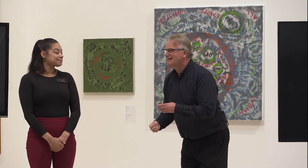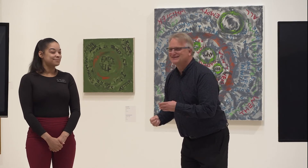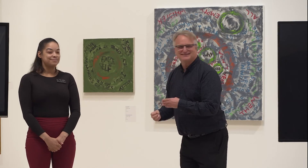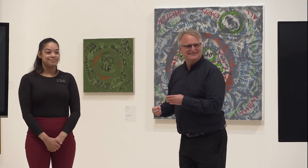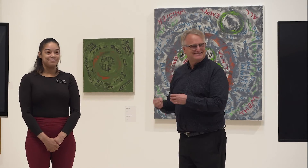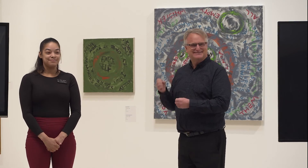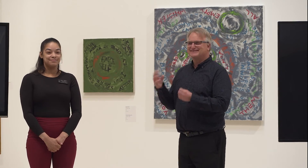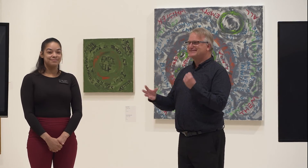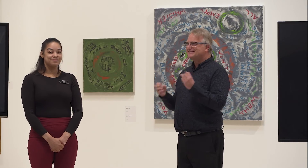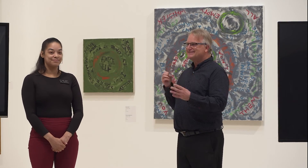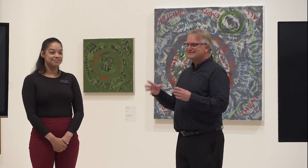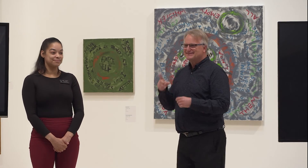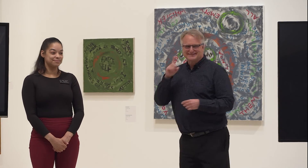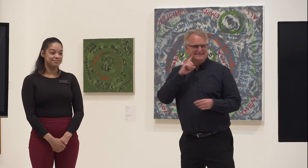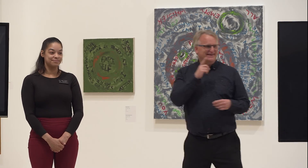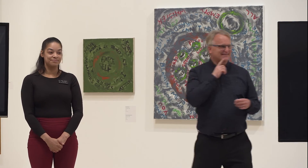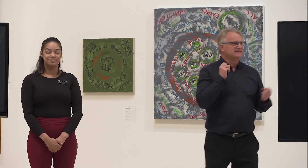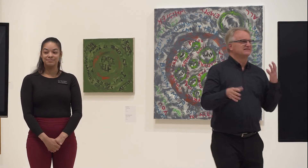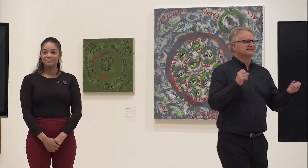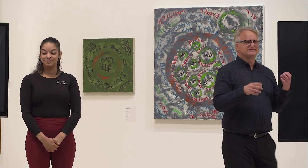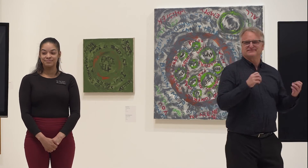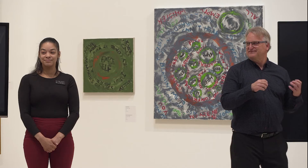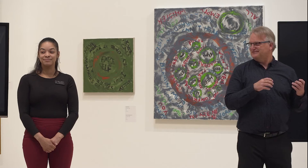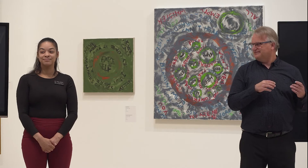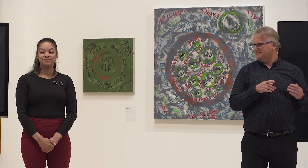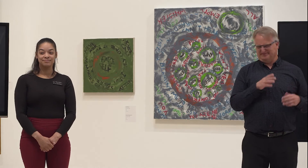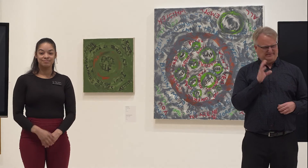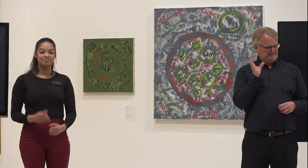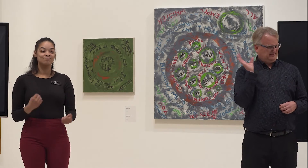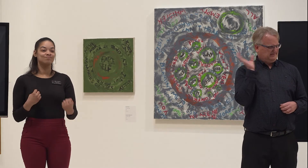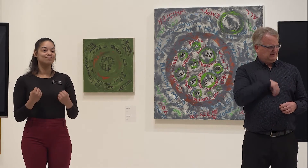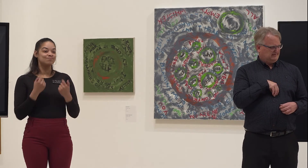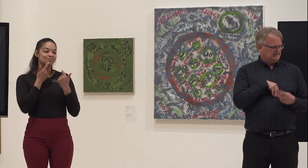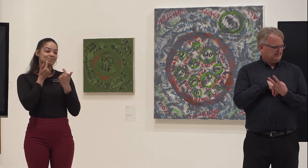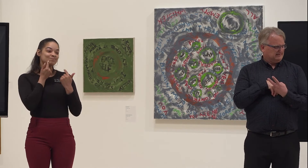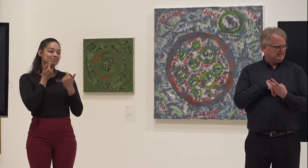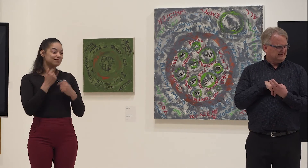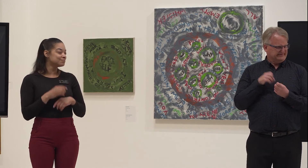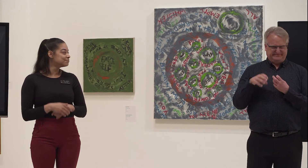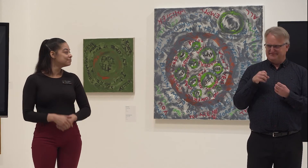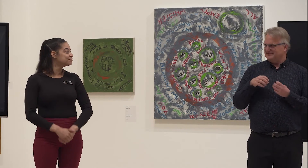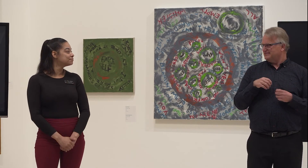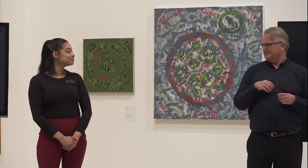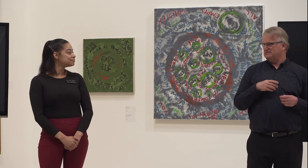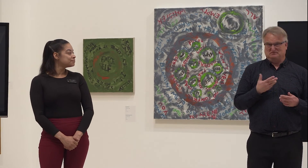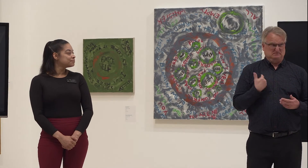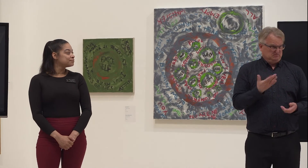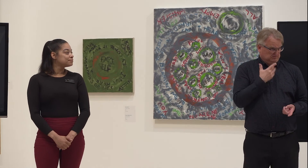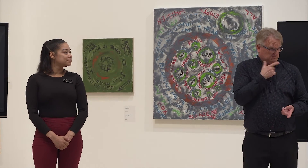continually waiting, desperately waiting for that invitation. And it just looks weird.